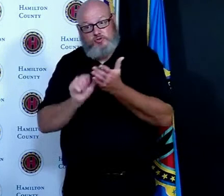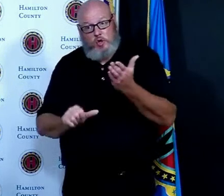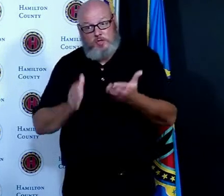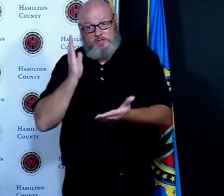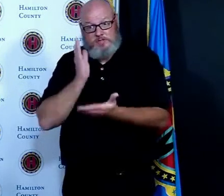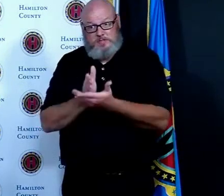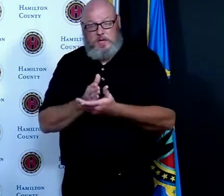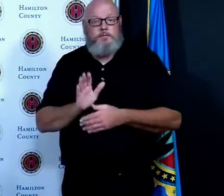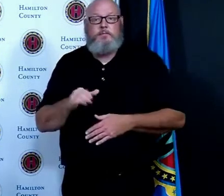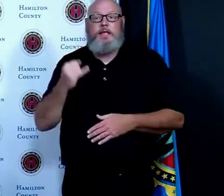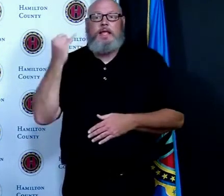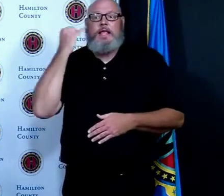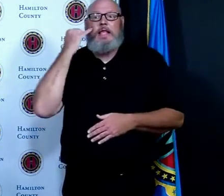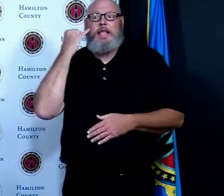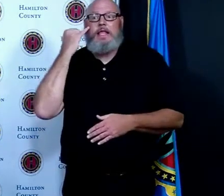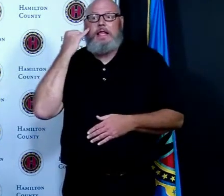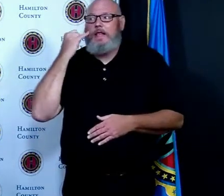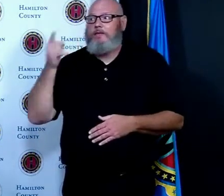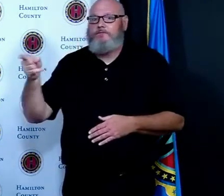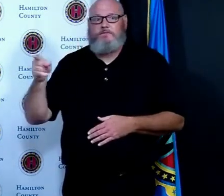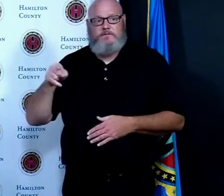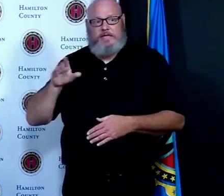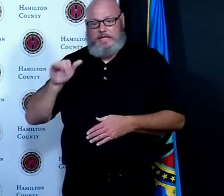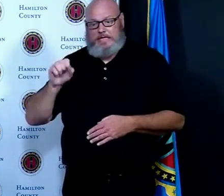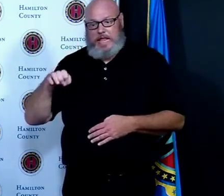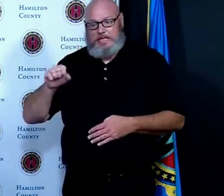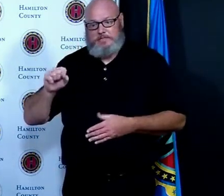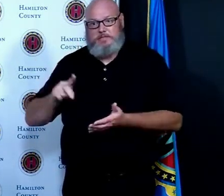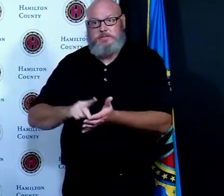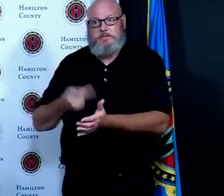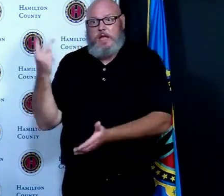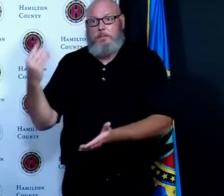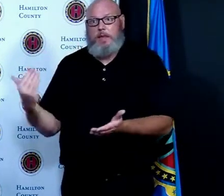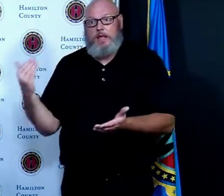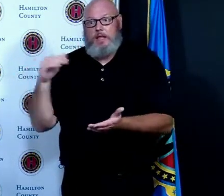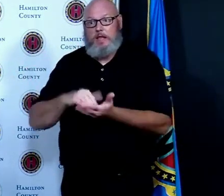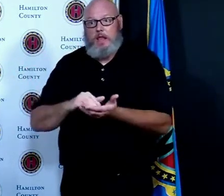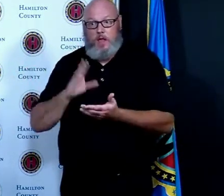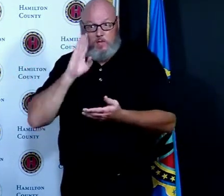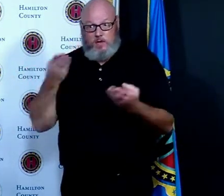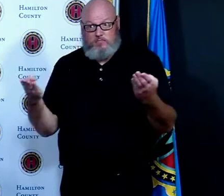you didn't exactly shoot that down you I mean you did say all the things that you said